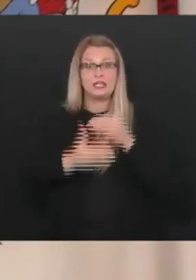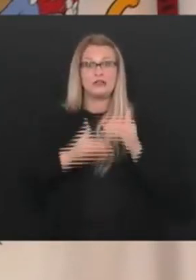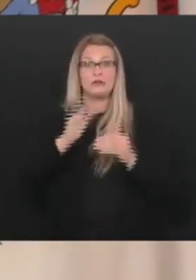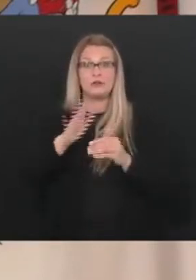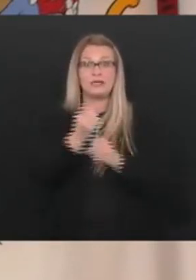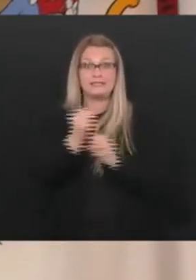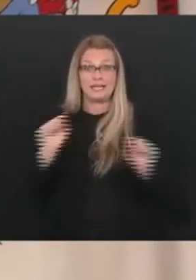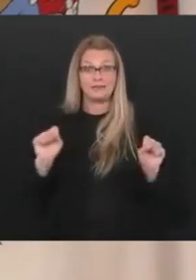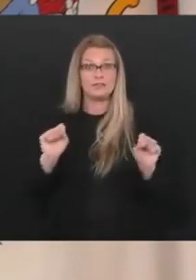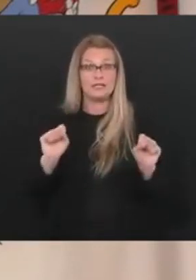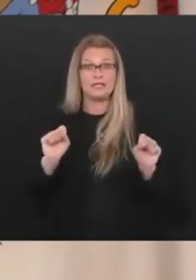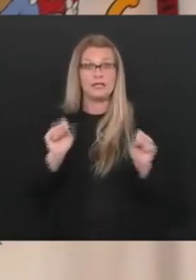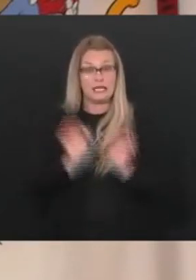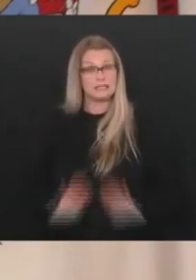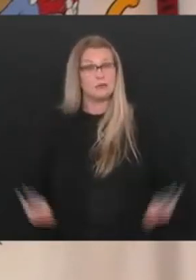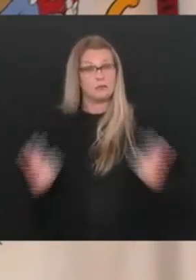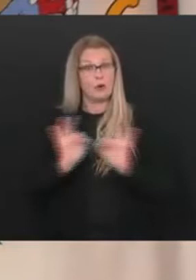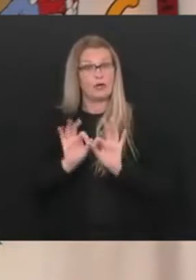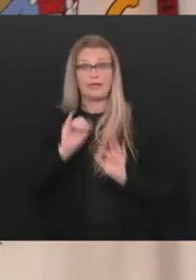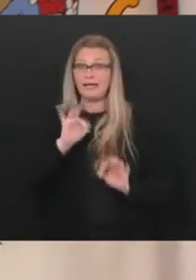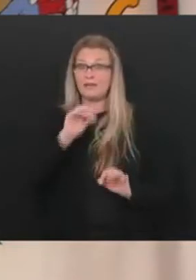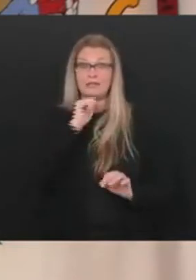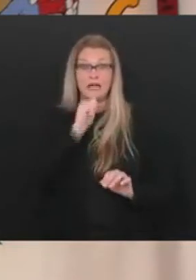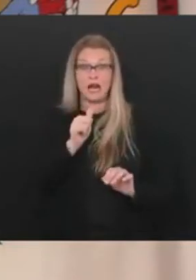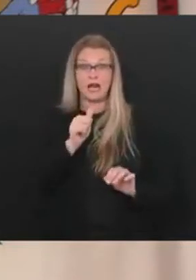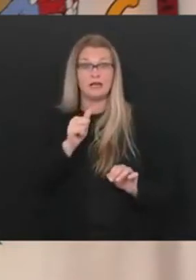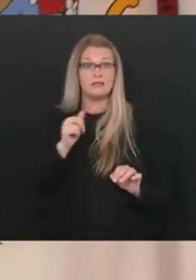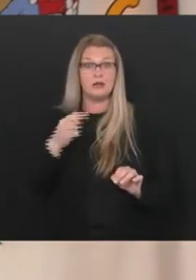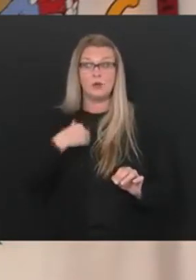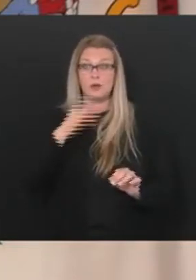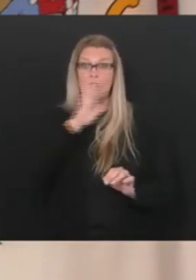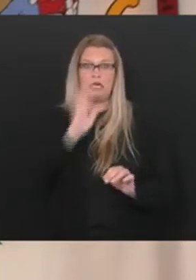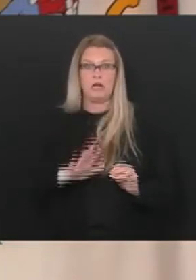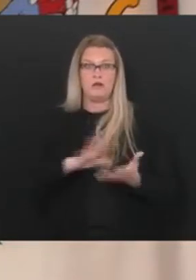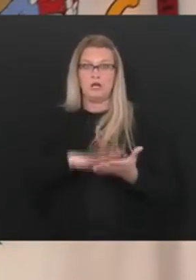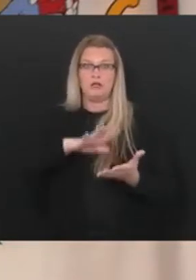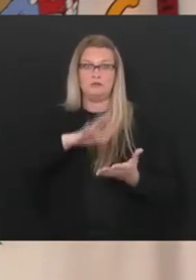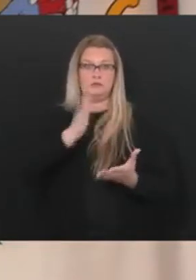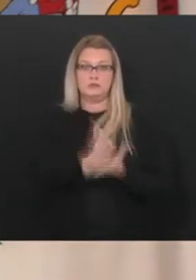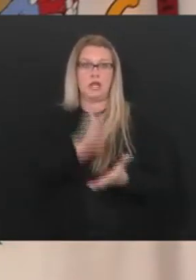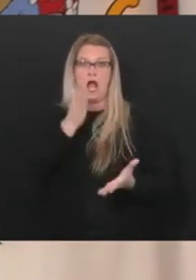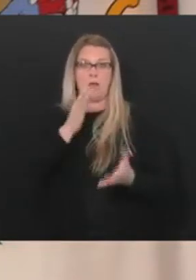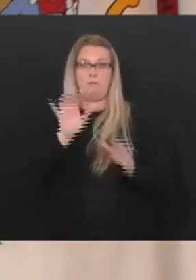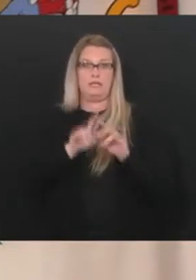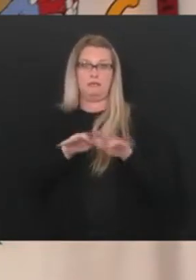GREAT JOB YOU'VE ALREADY DONE. AND IF YOU DON'T KEEP IT UP, ABSOLUTELY NONE OF US WILL